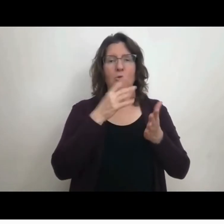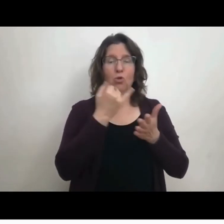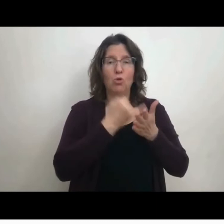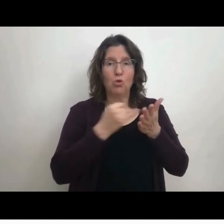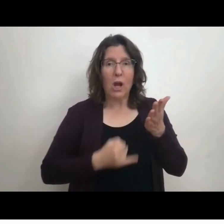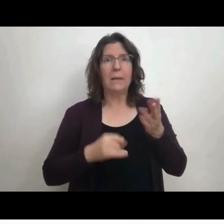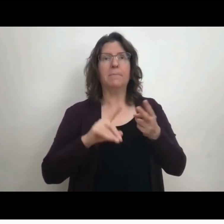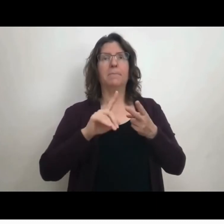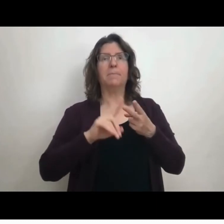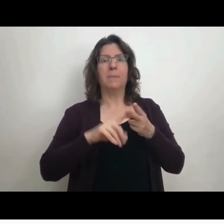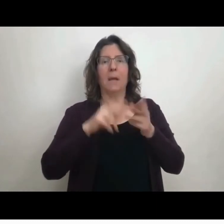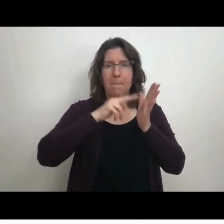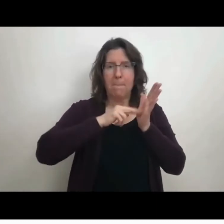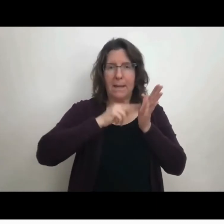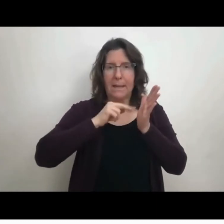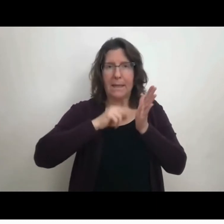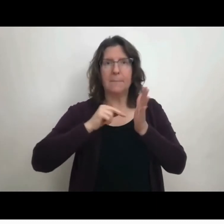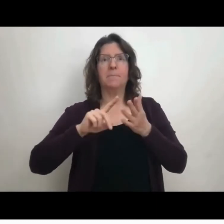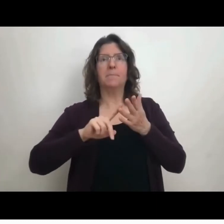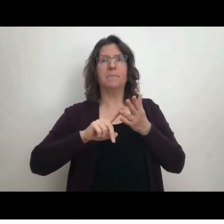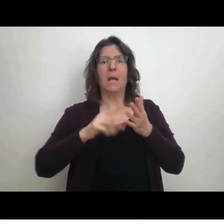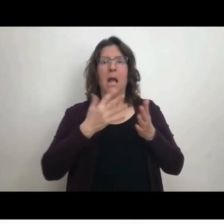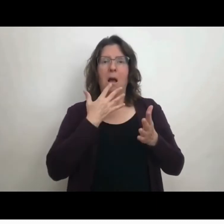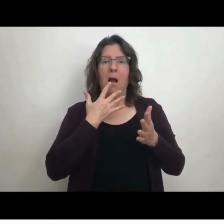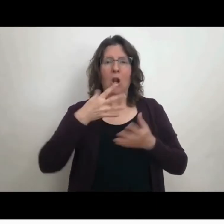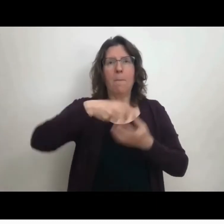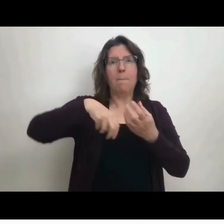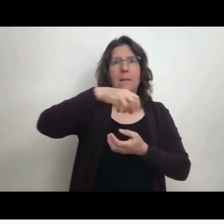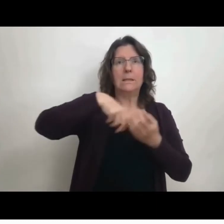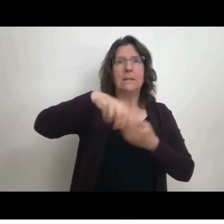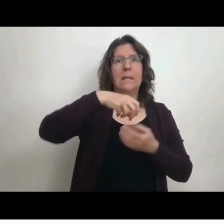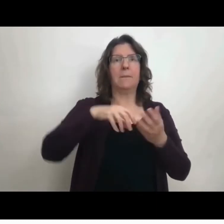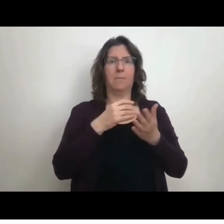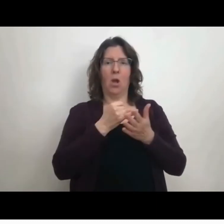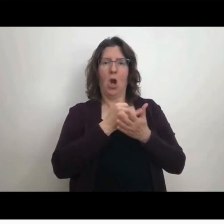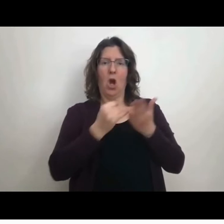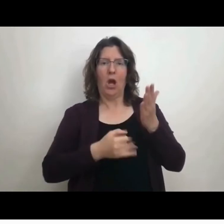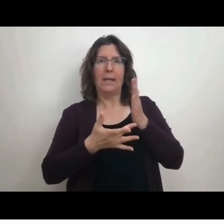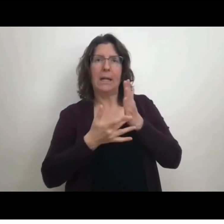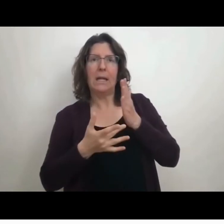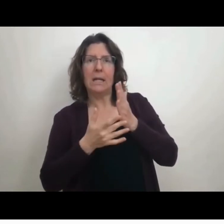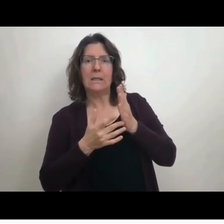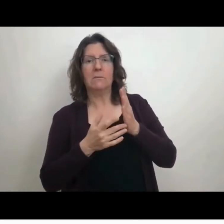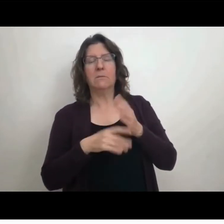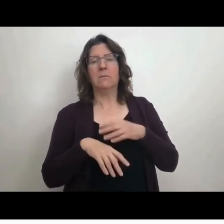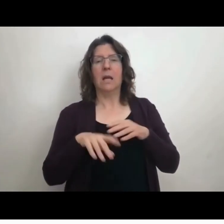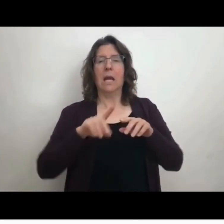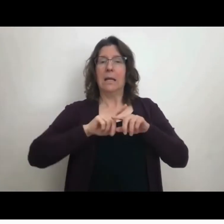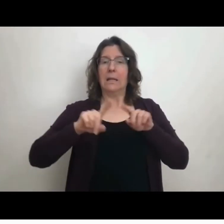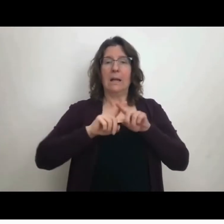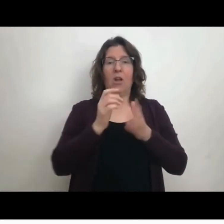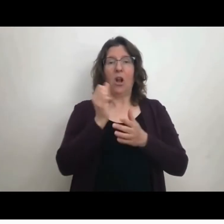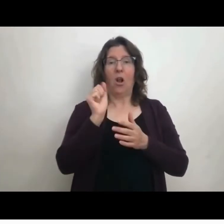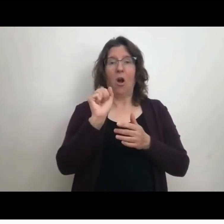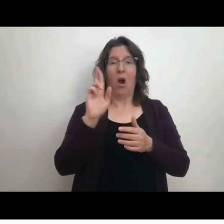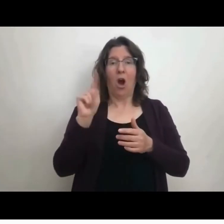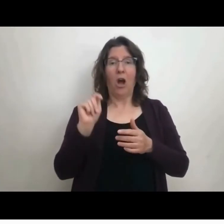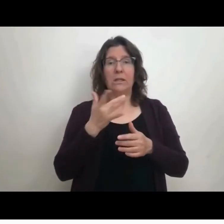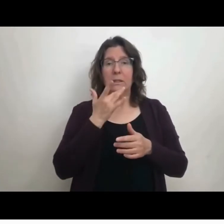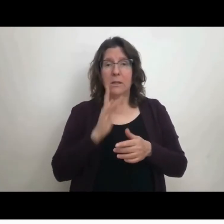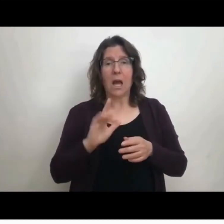For example: drawing techniques, painting techniques, colour mixing, and art techniques.